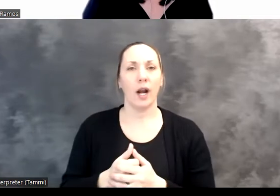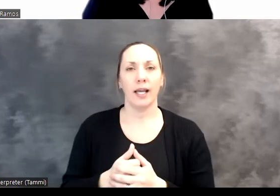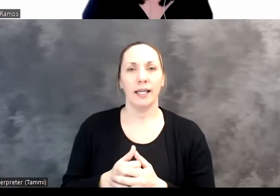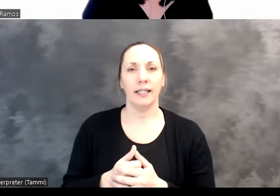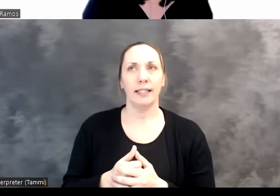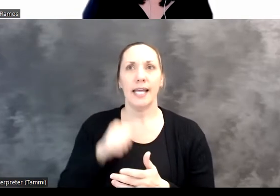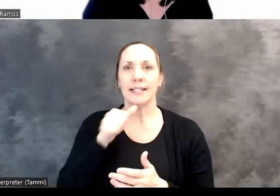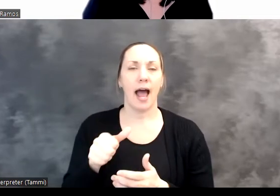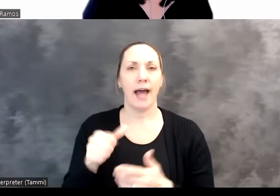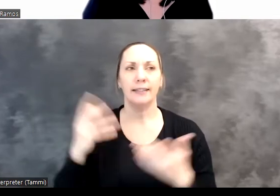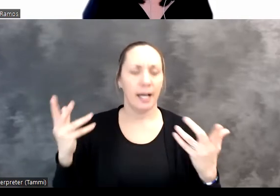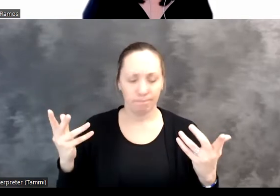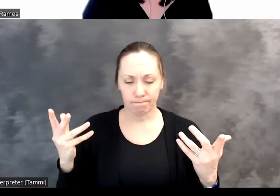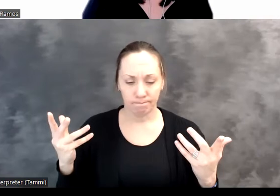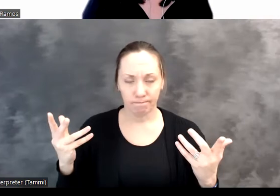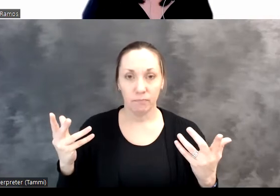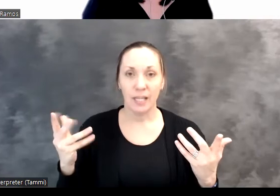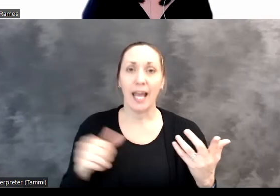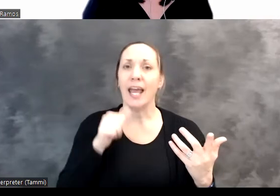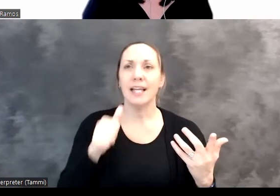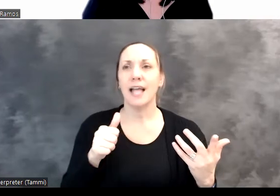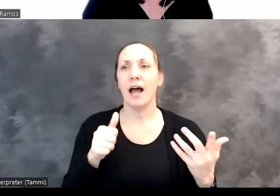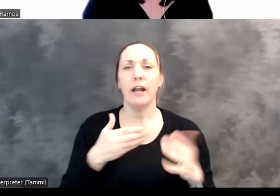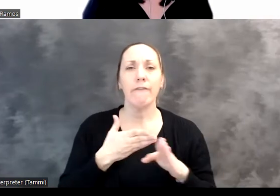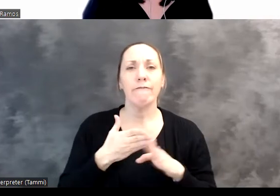, the disability, it is not a homogonies